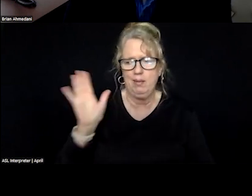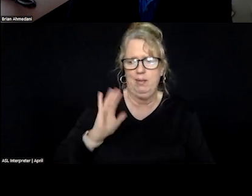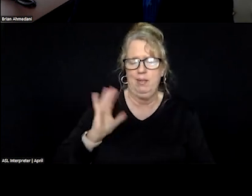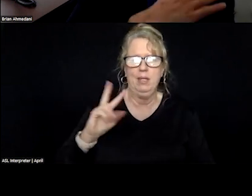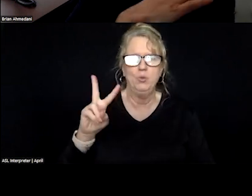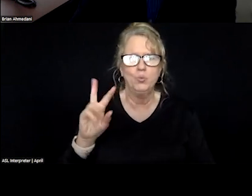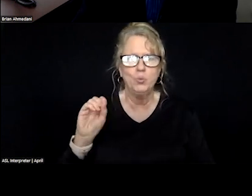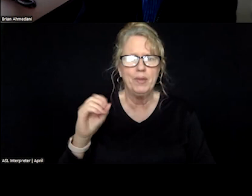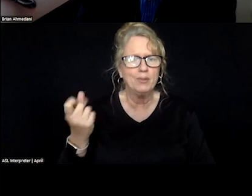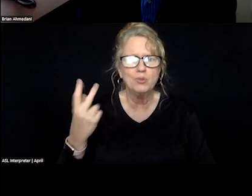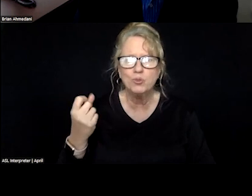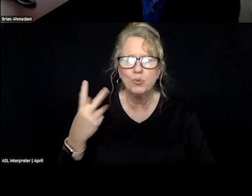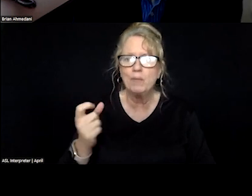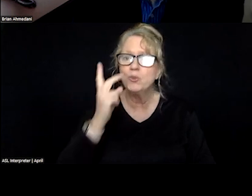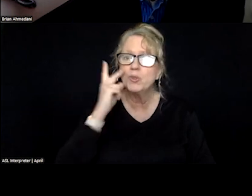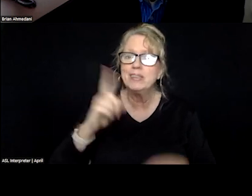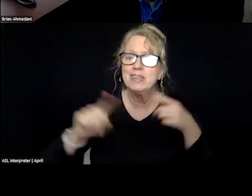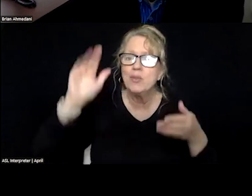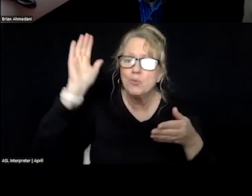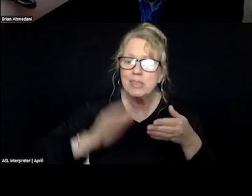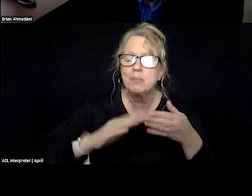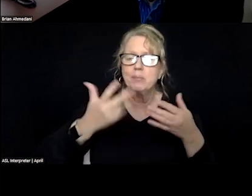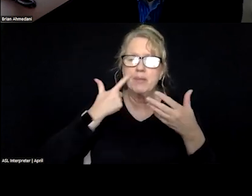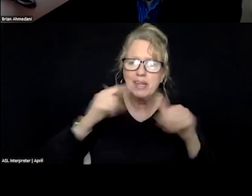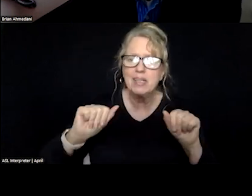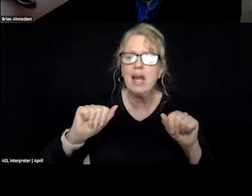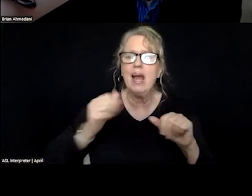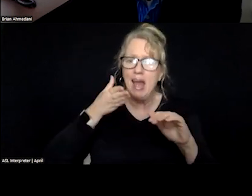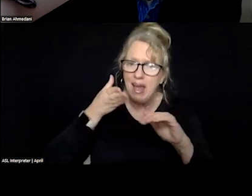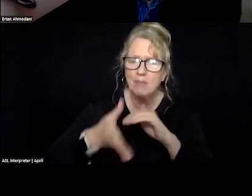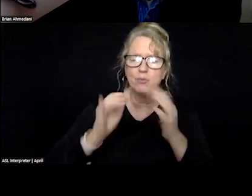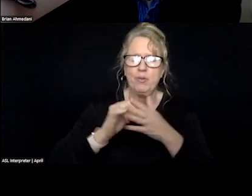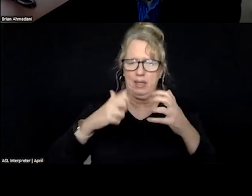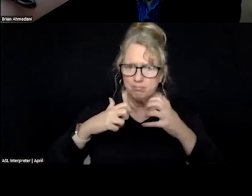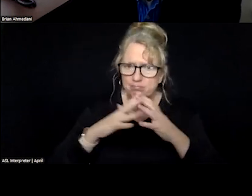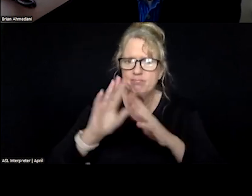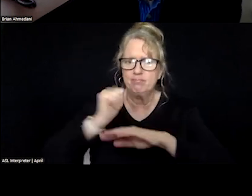YOU SEE A SIGNIFICANT REDUCTION IMMEDIATELY THE IMPLEMENTATION.